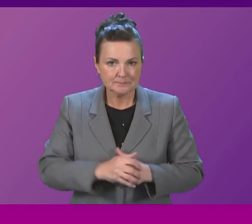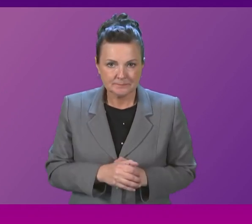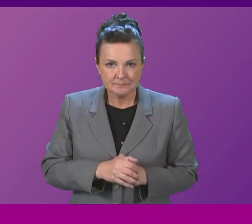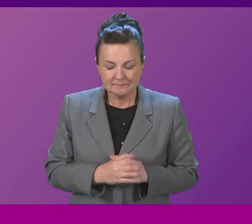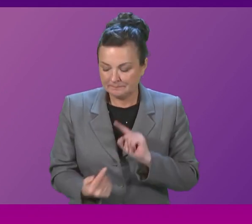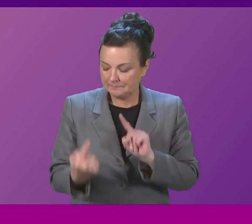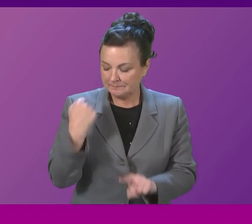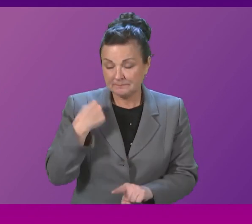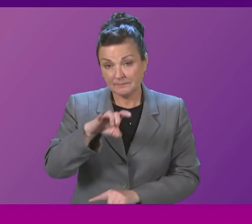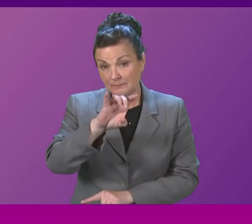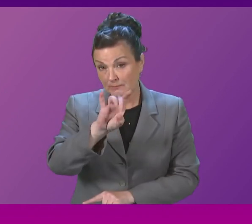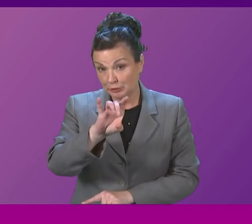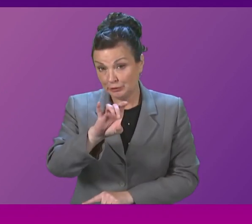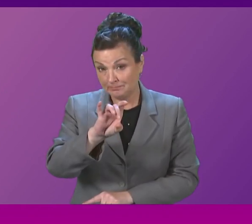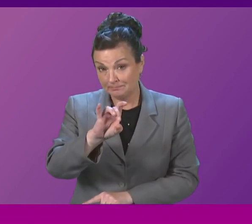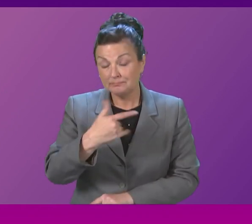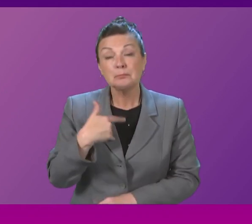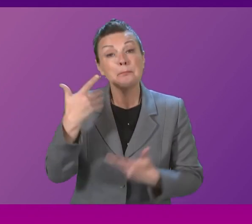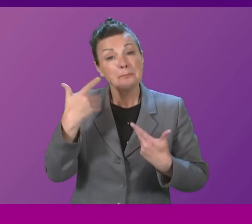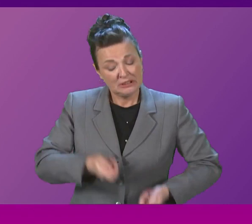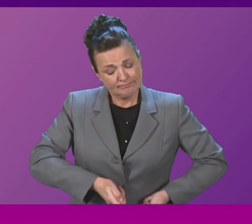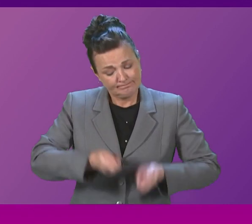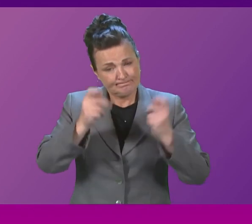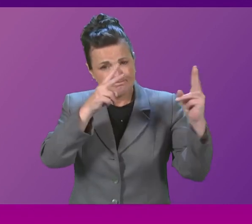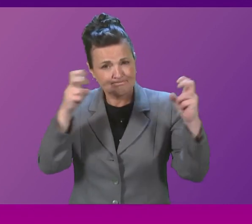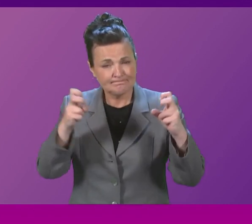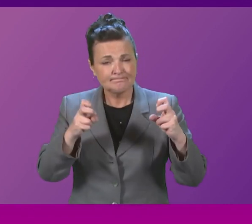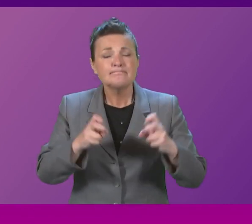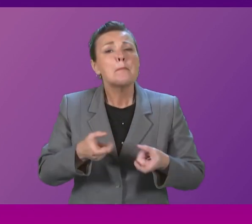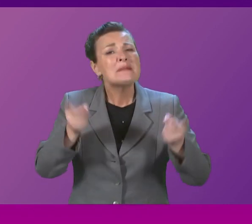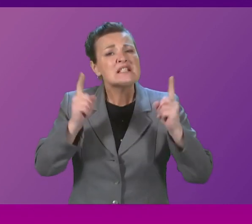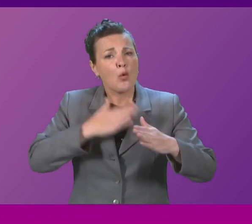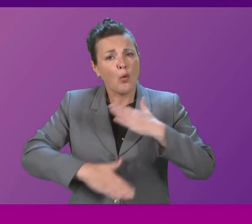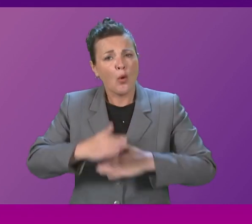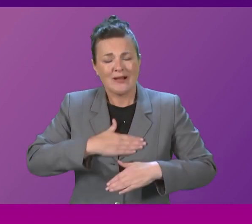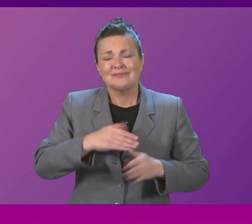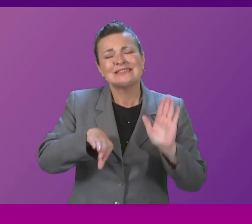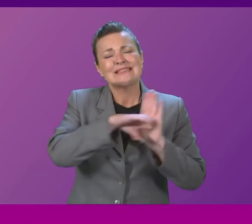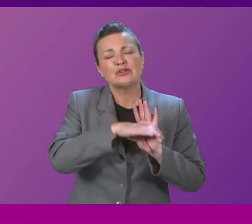On Tuesday, I also quoted section 1.3. of the ministerial code, which is on how ministers